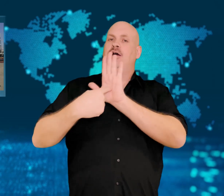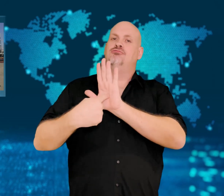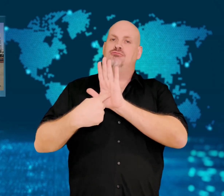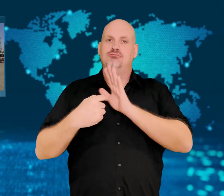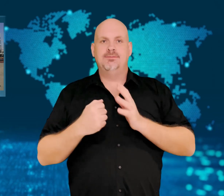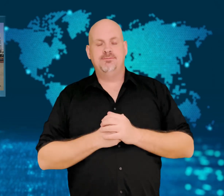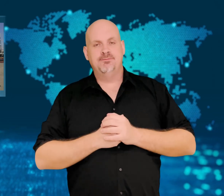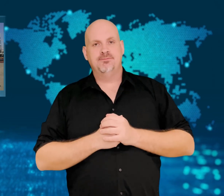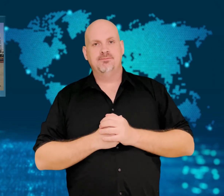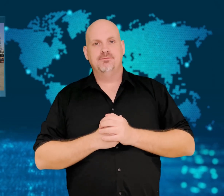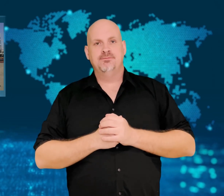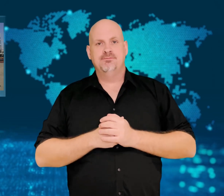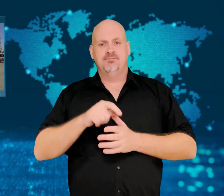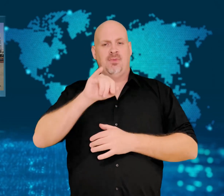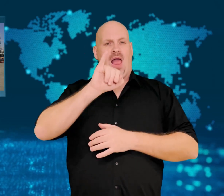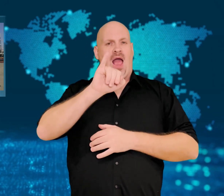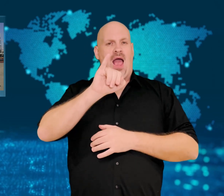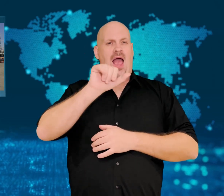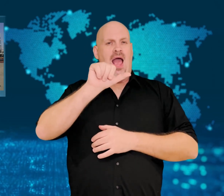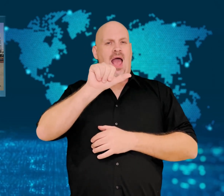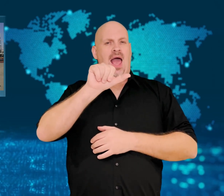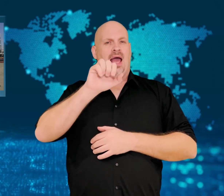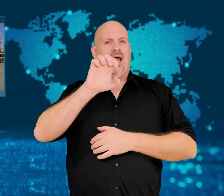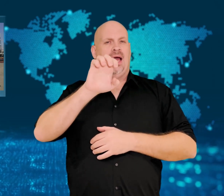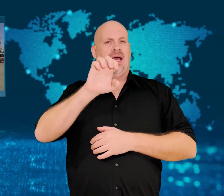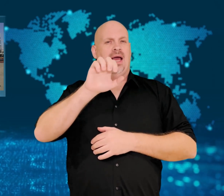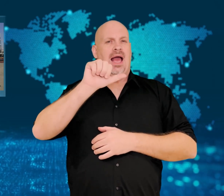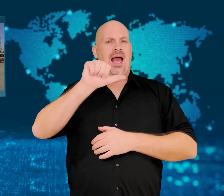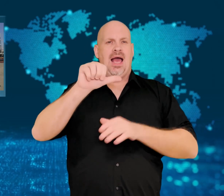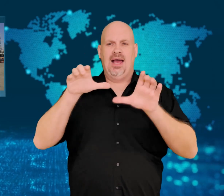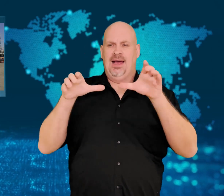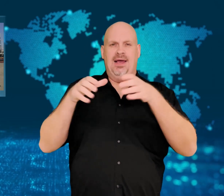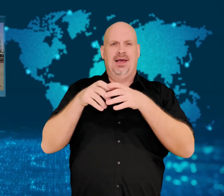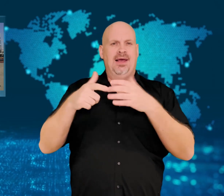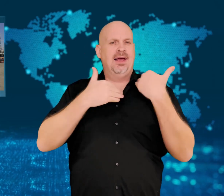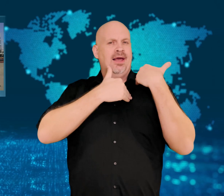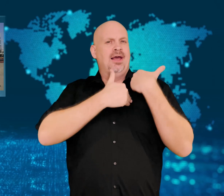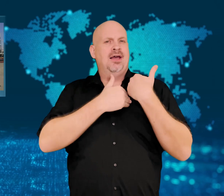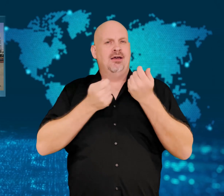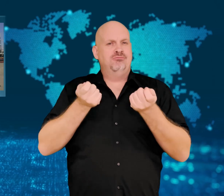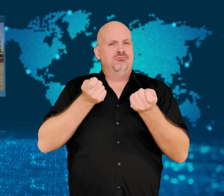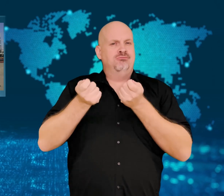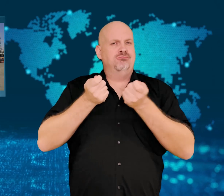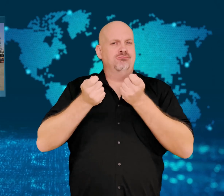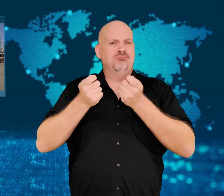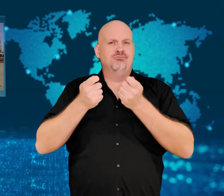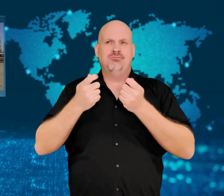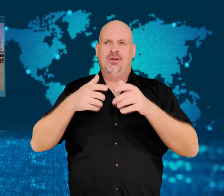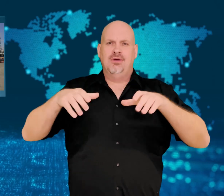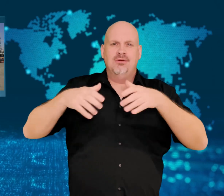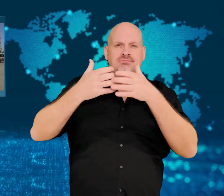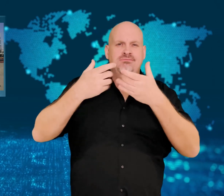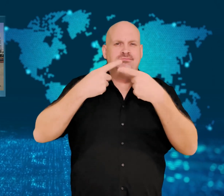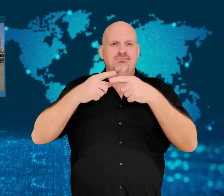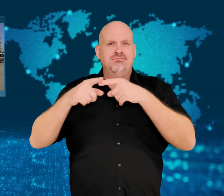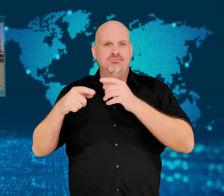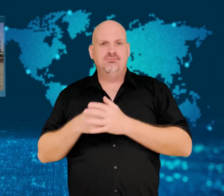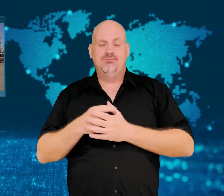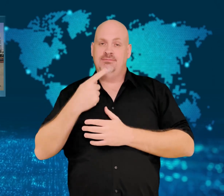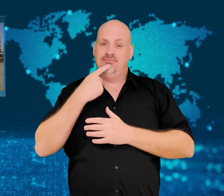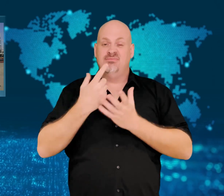The Japanese government has been careful to call the water "treated" rather